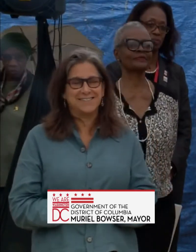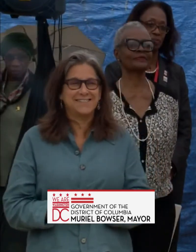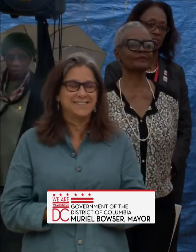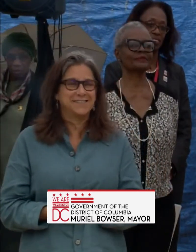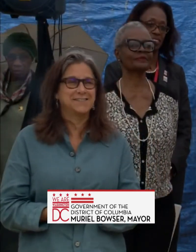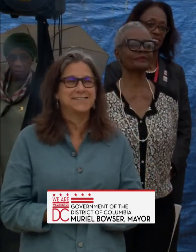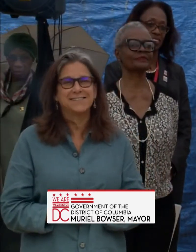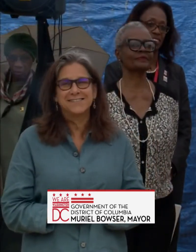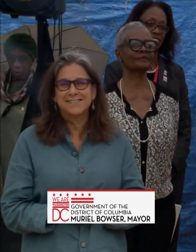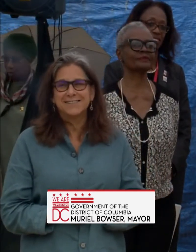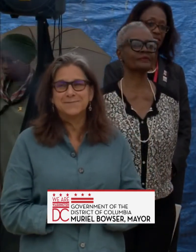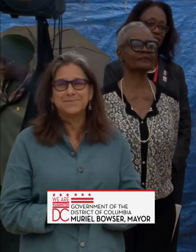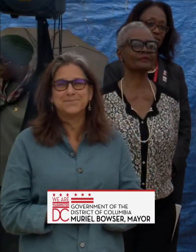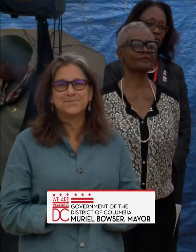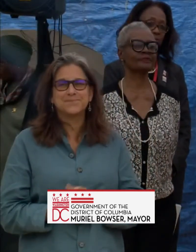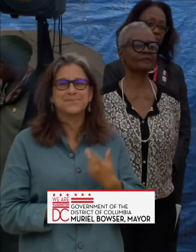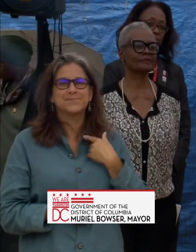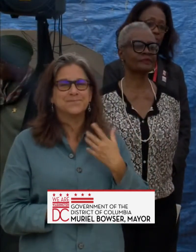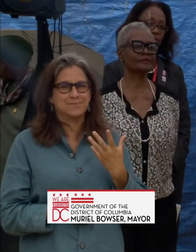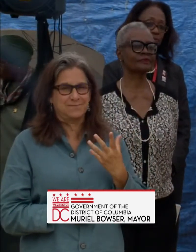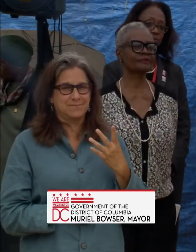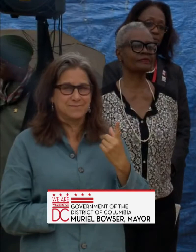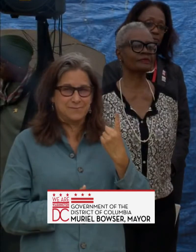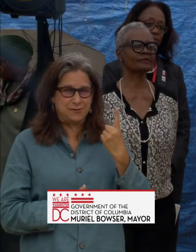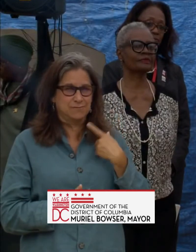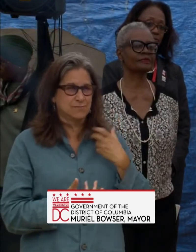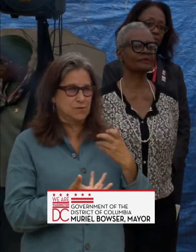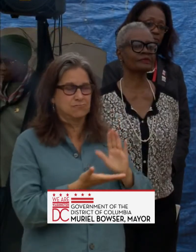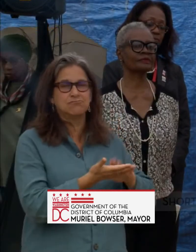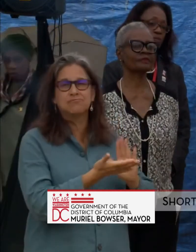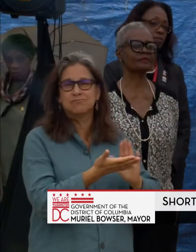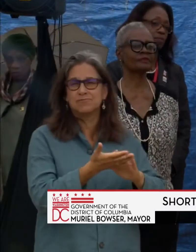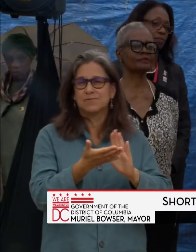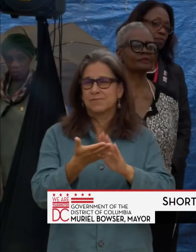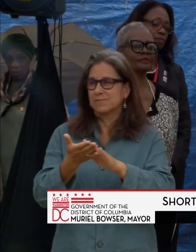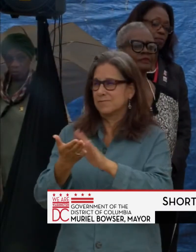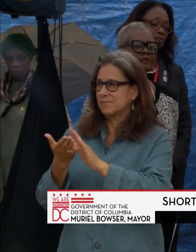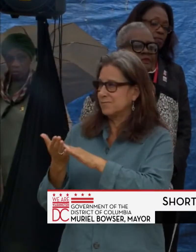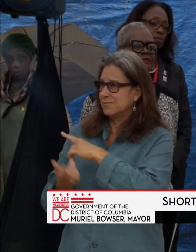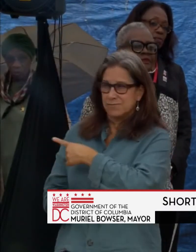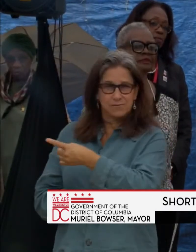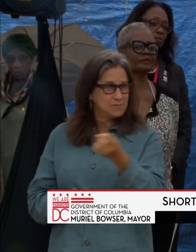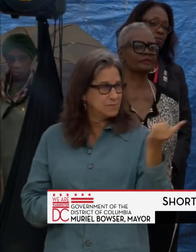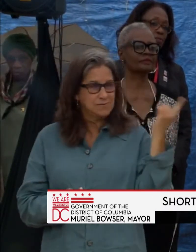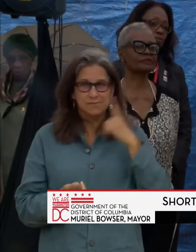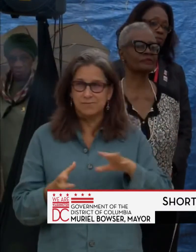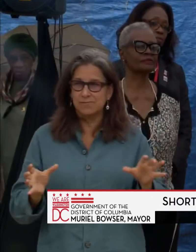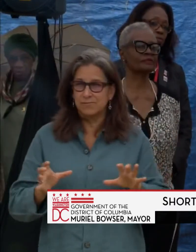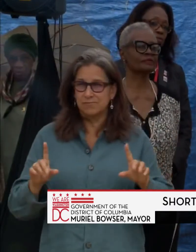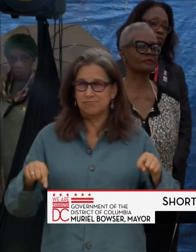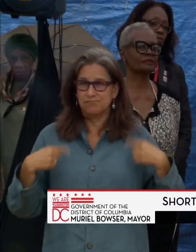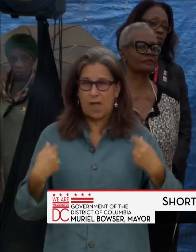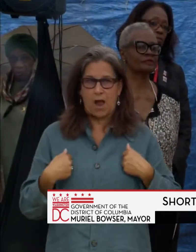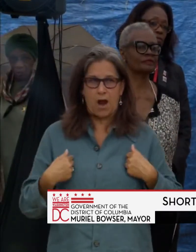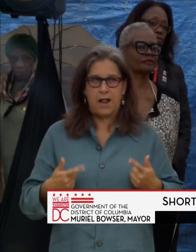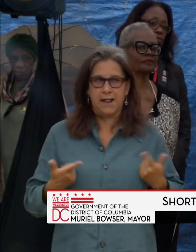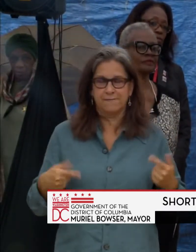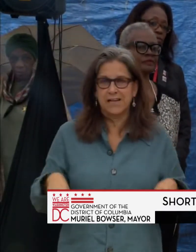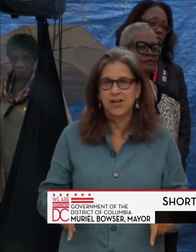LET ME SAY, FIRST OF ALL, I WANT TO COMMEND ALL OF YOU FOR WHAT YOU ARE DOING. I'M A 40-YEAR RESIDENT OF D.C. BUT I DO HAVE A CONCERN.